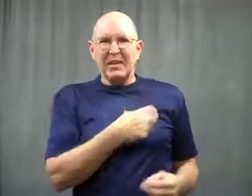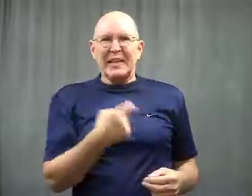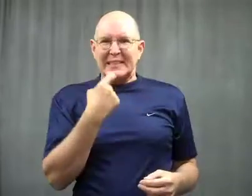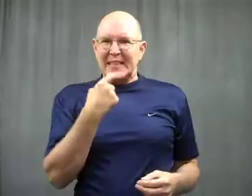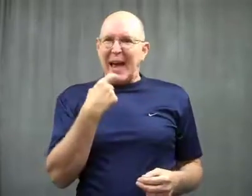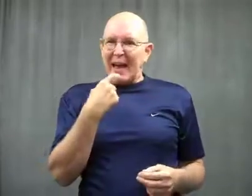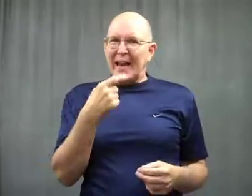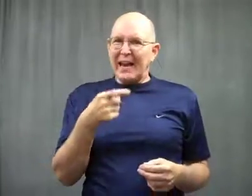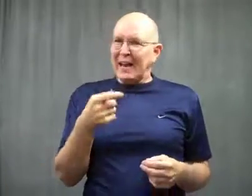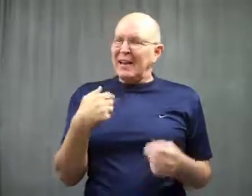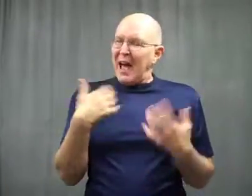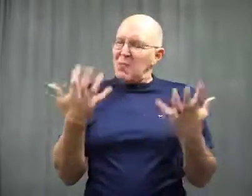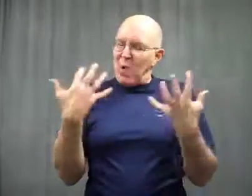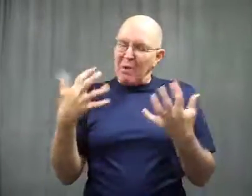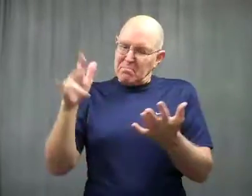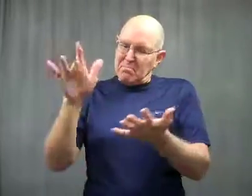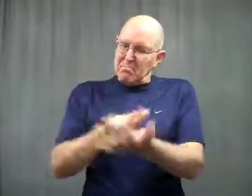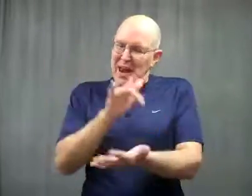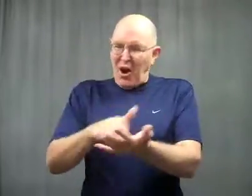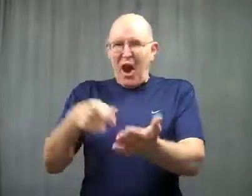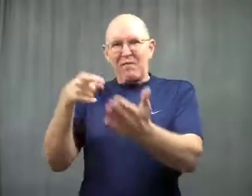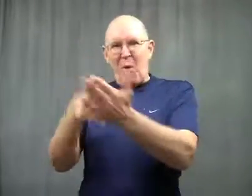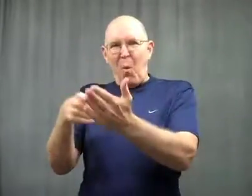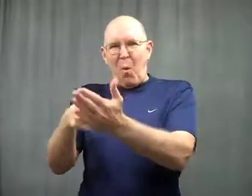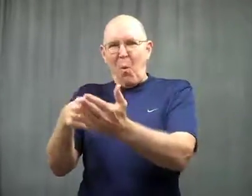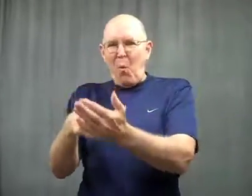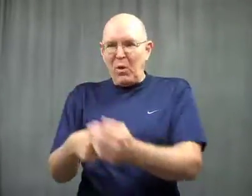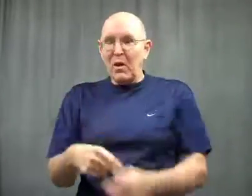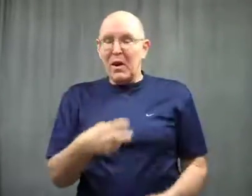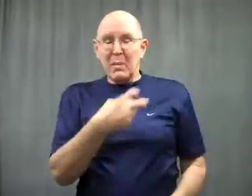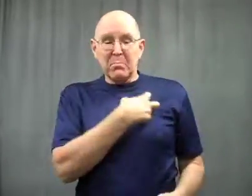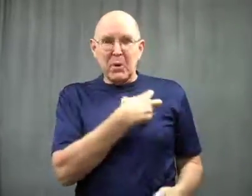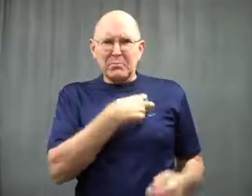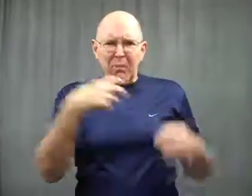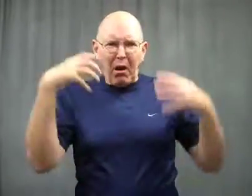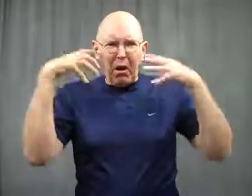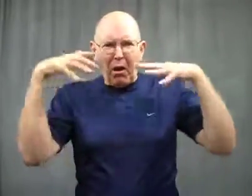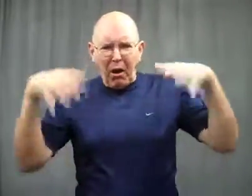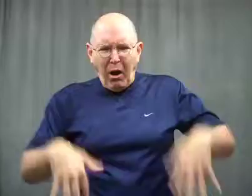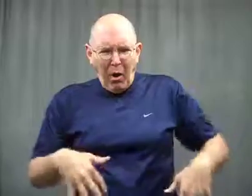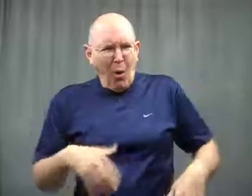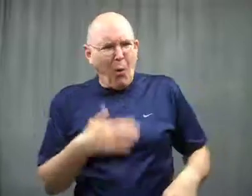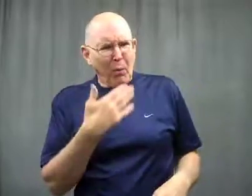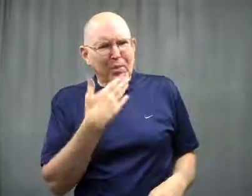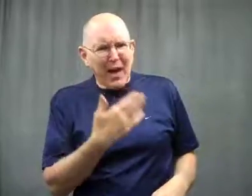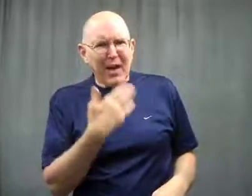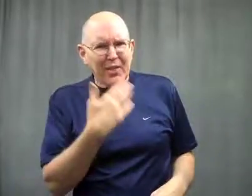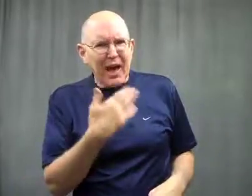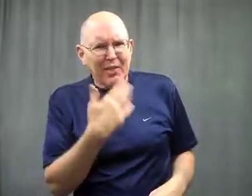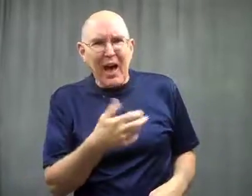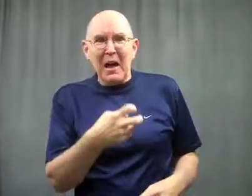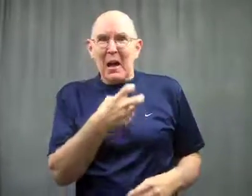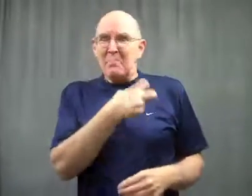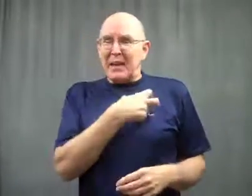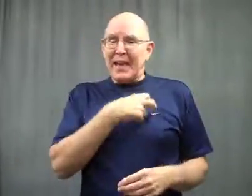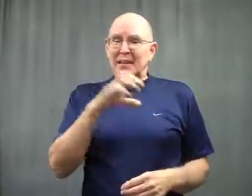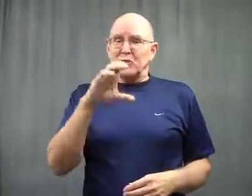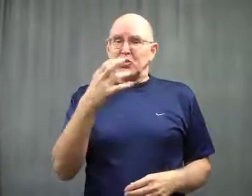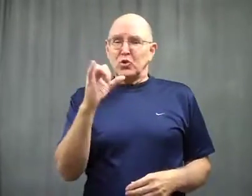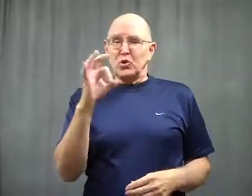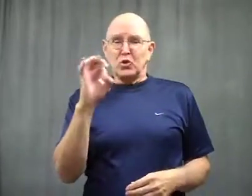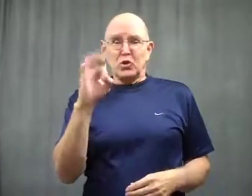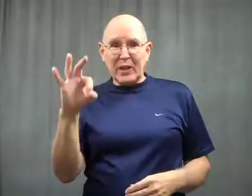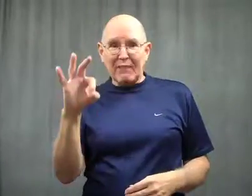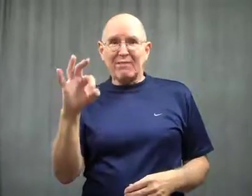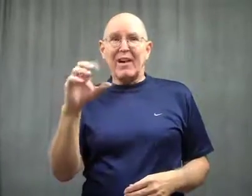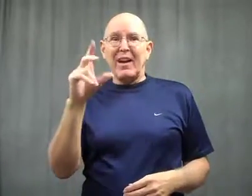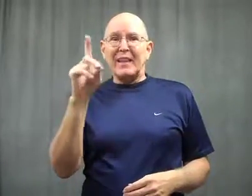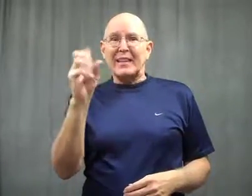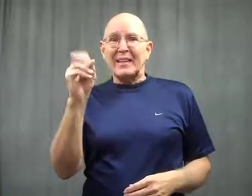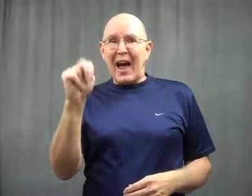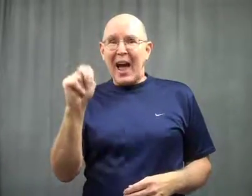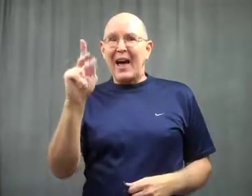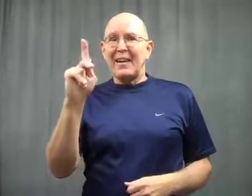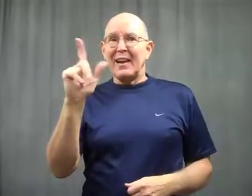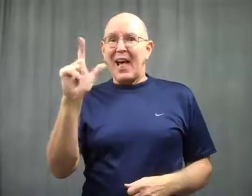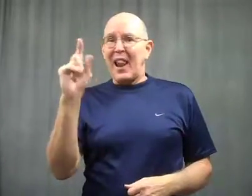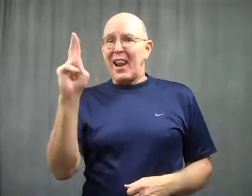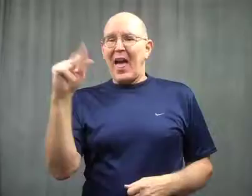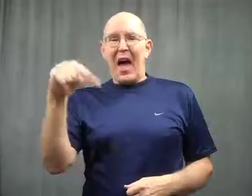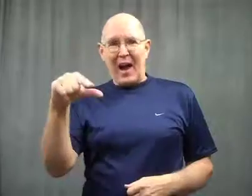He said, "I want to pay off this debt."